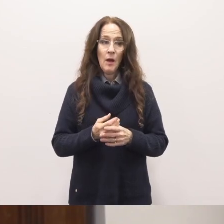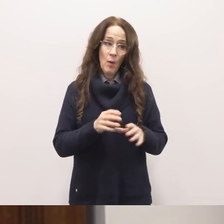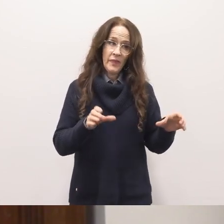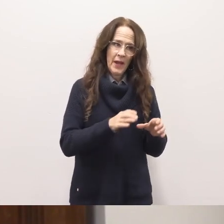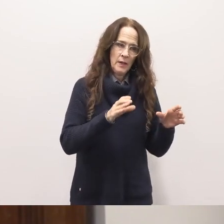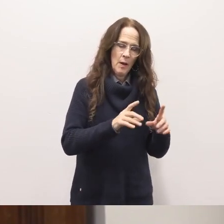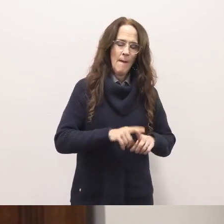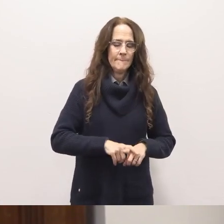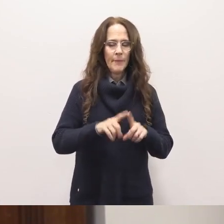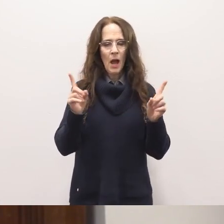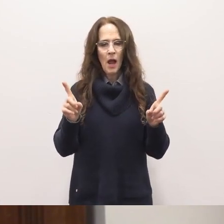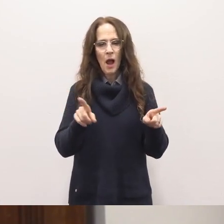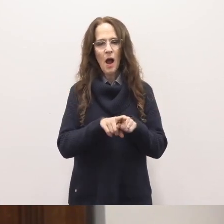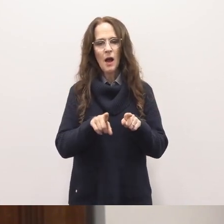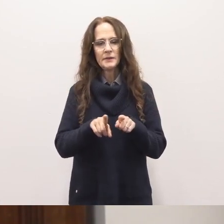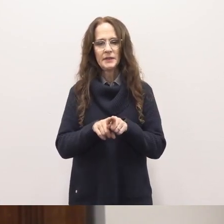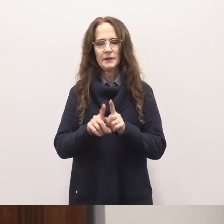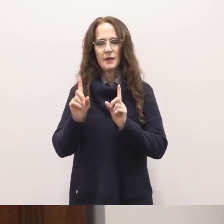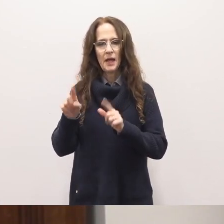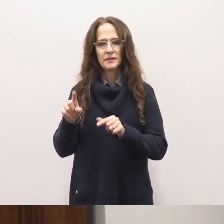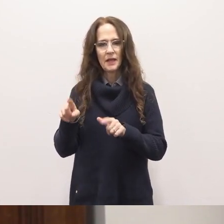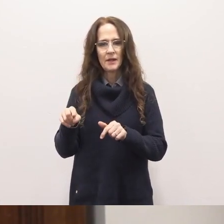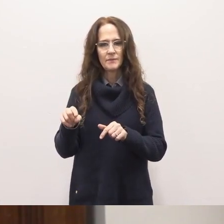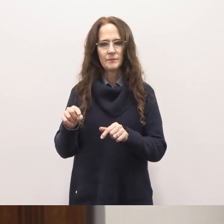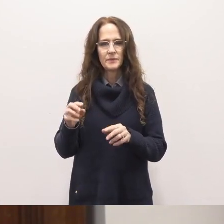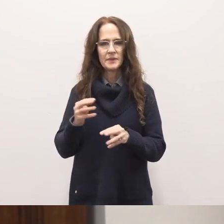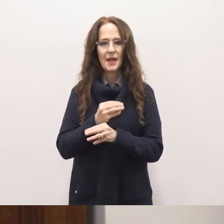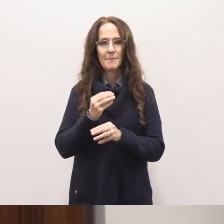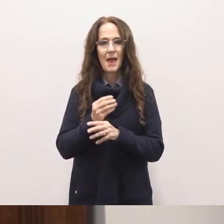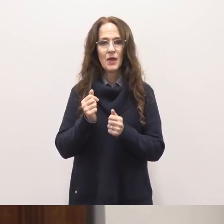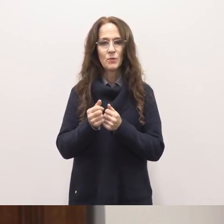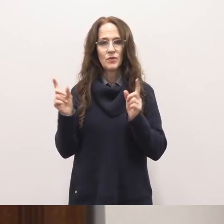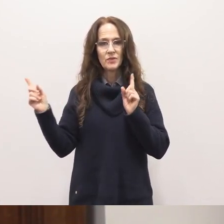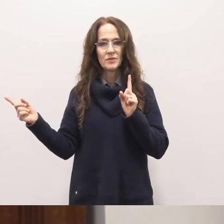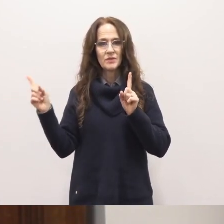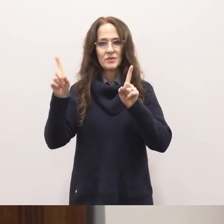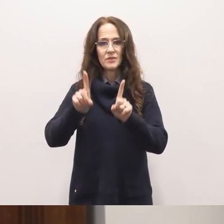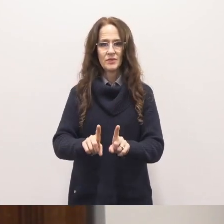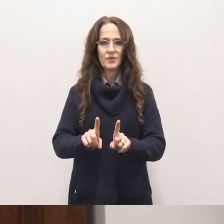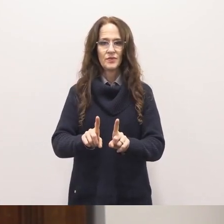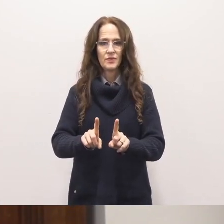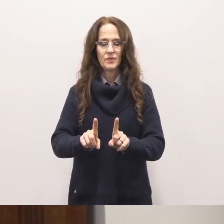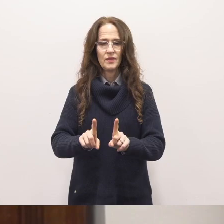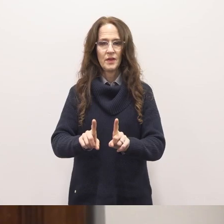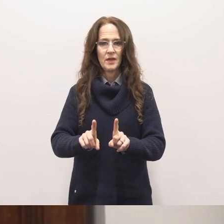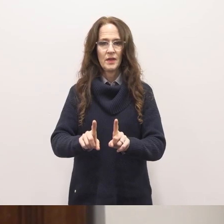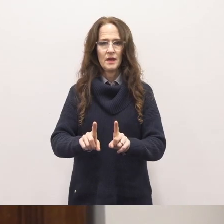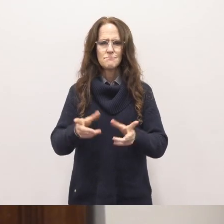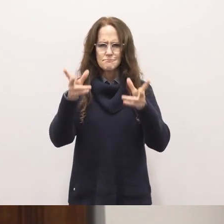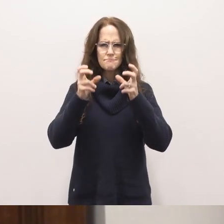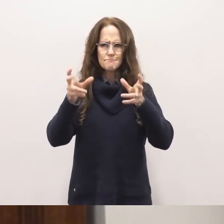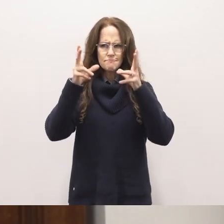but they also attend their math classes with them so that they're getting the information at the same time